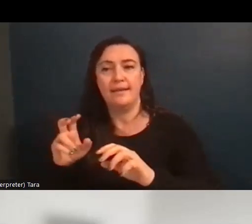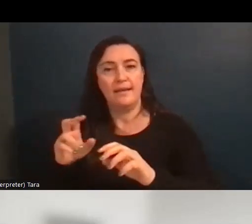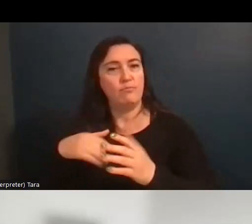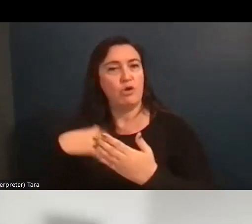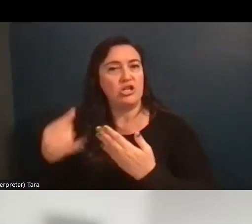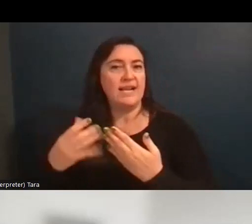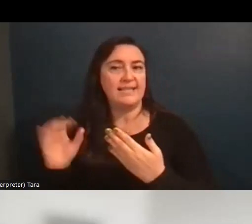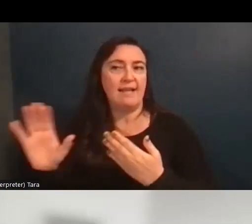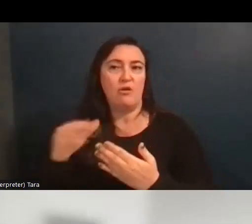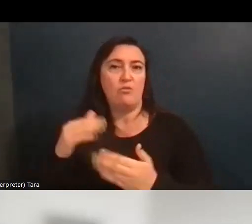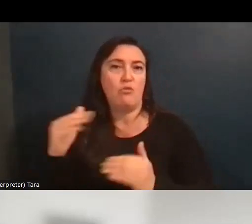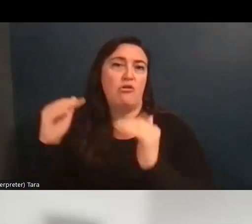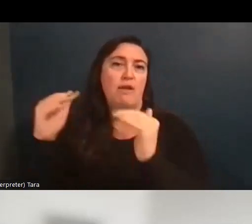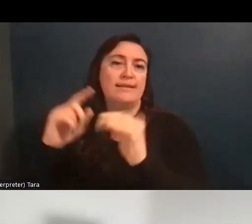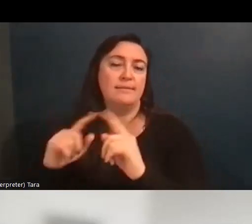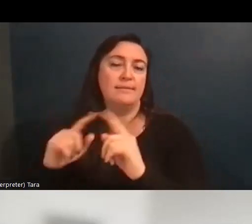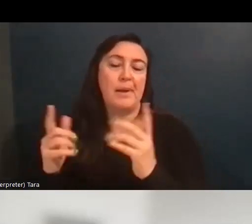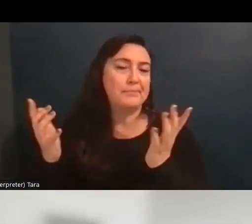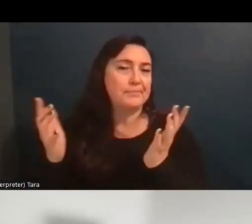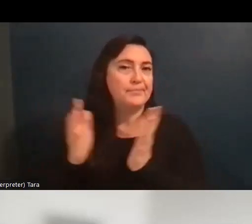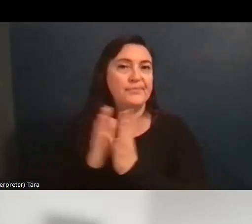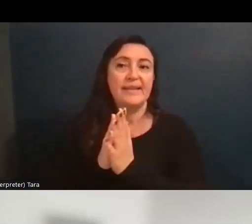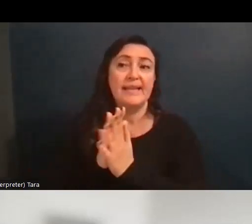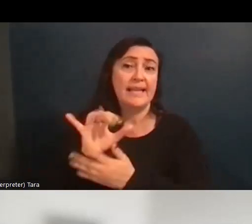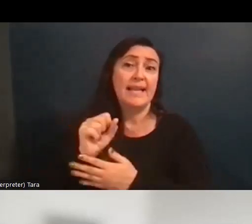But it's it's hard, is the short answer.